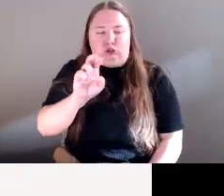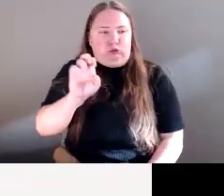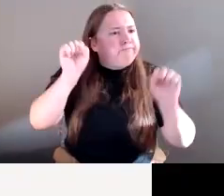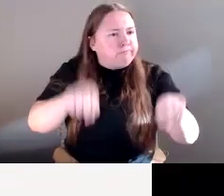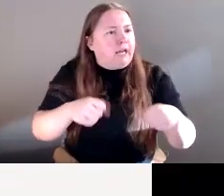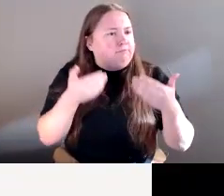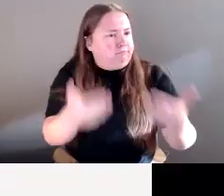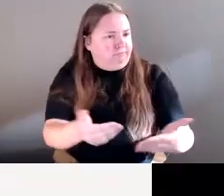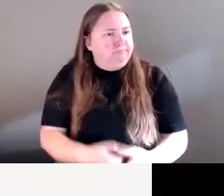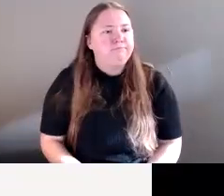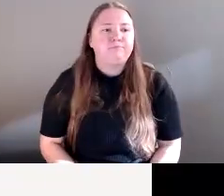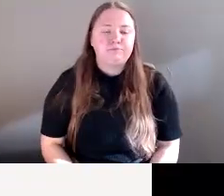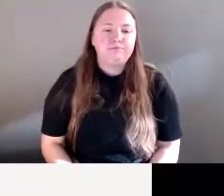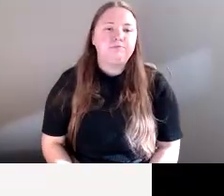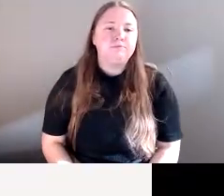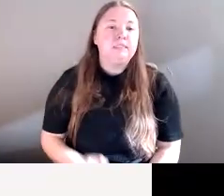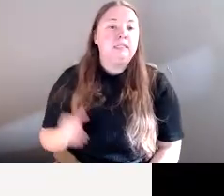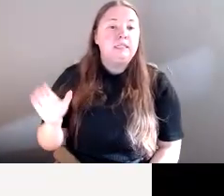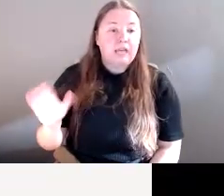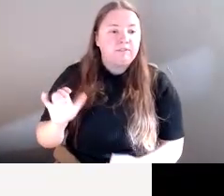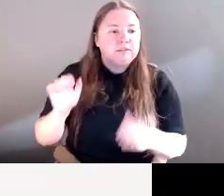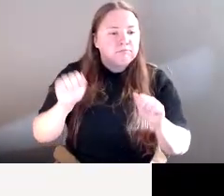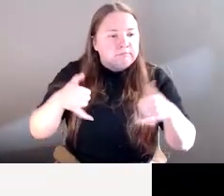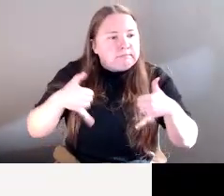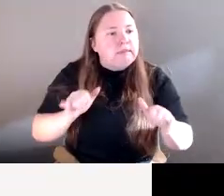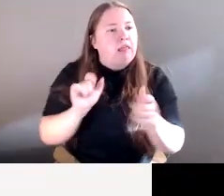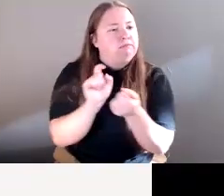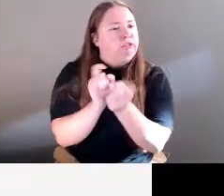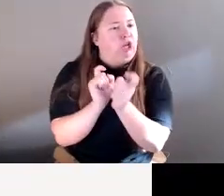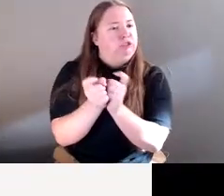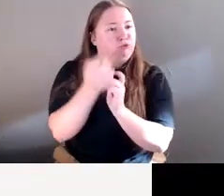Canvas, can still make those changes since it's still in development that